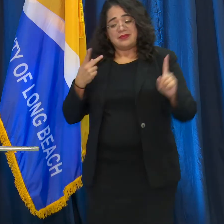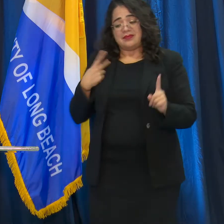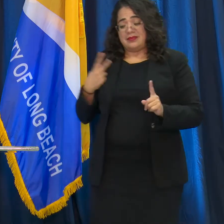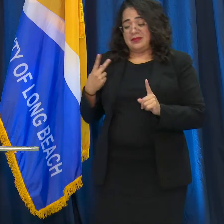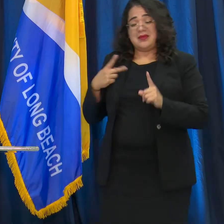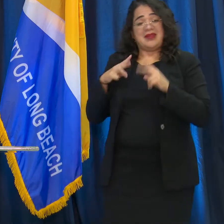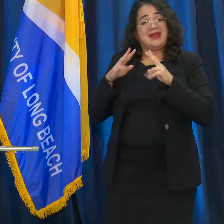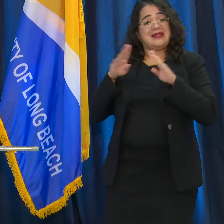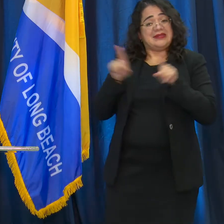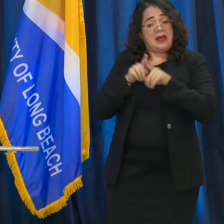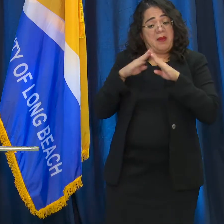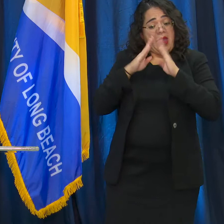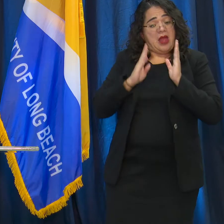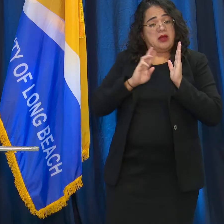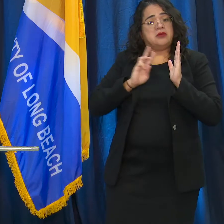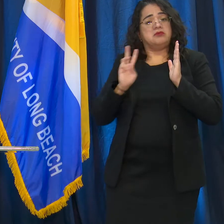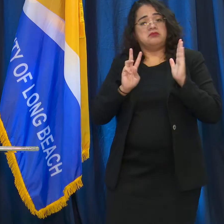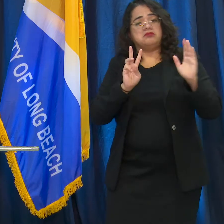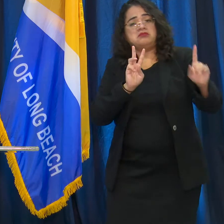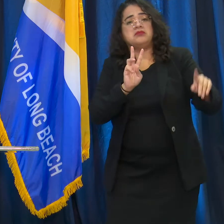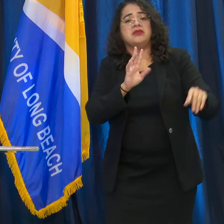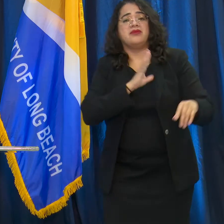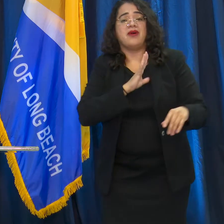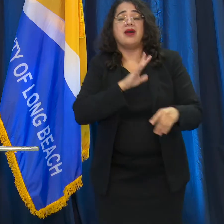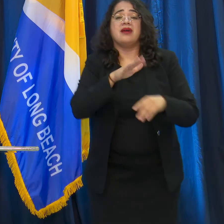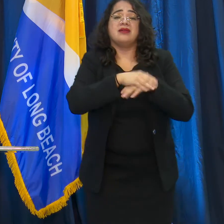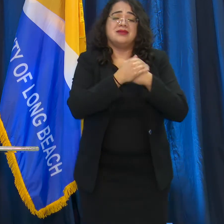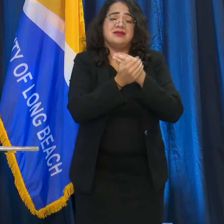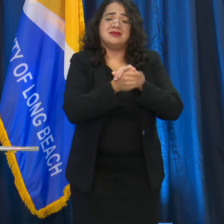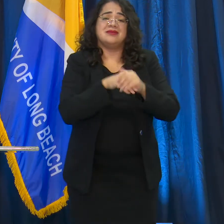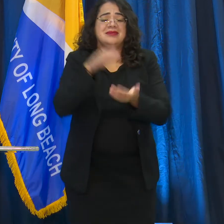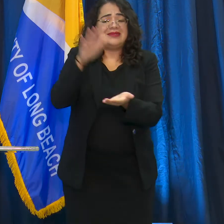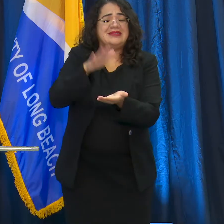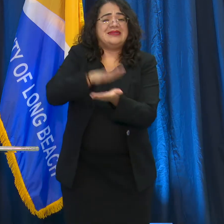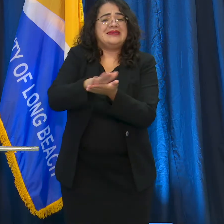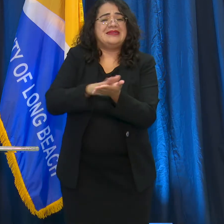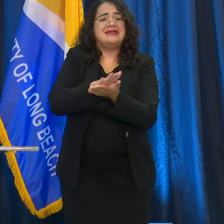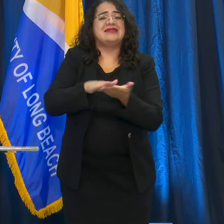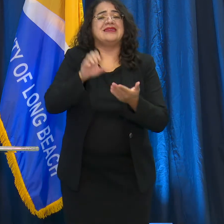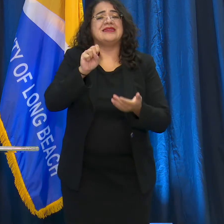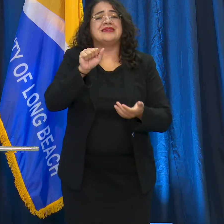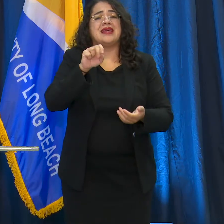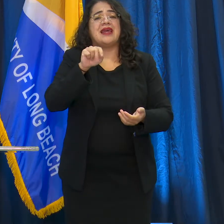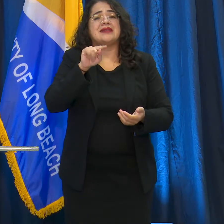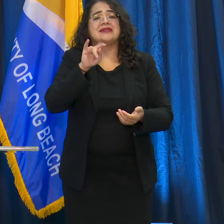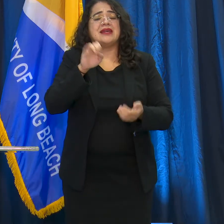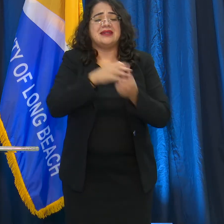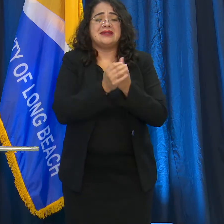regularly wash or sanitize your hands, and if you feel even the slightest bit stick-- just sorry, slightest bit sick, please